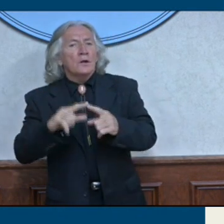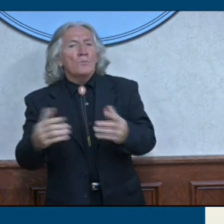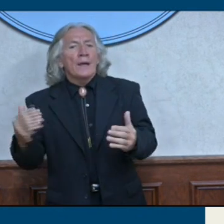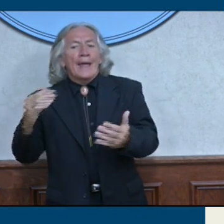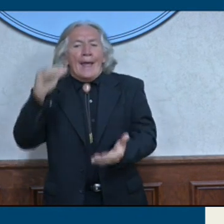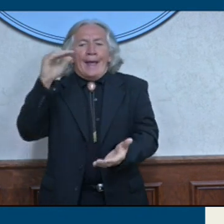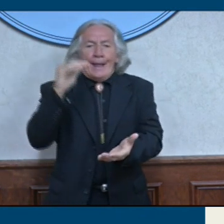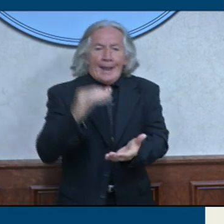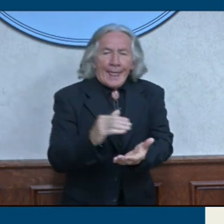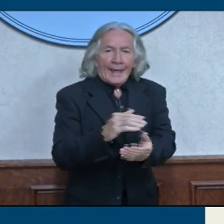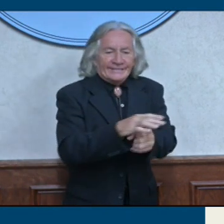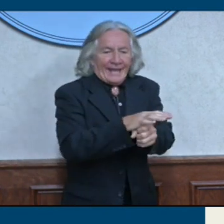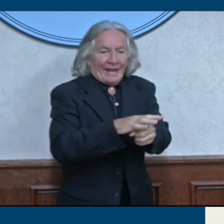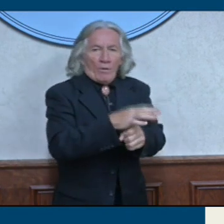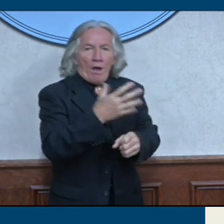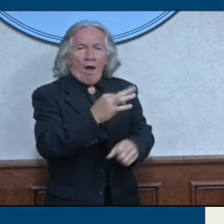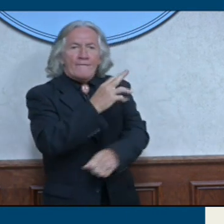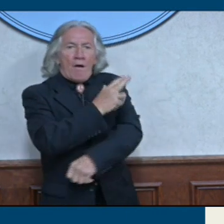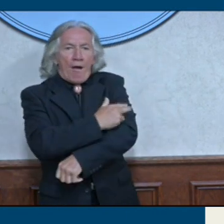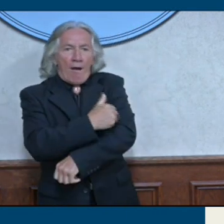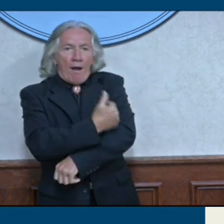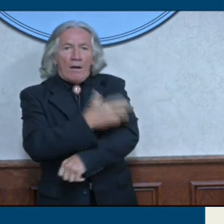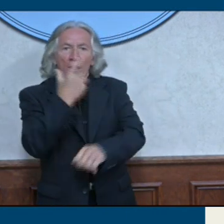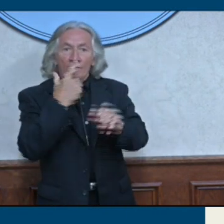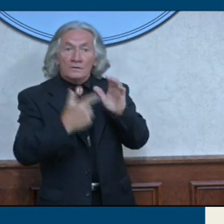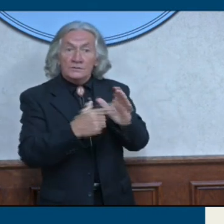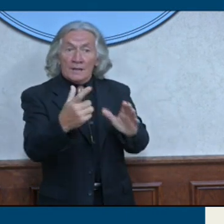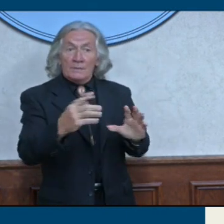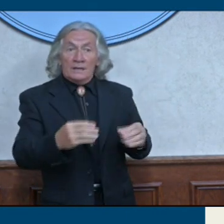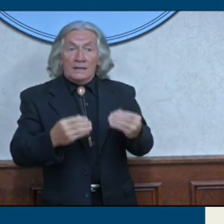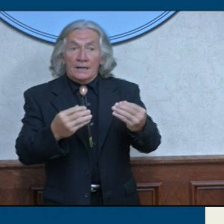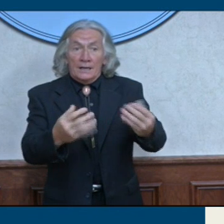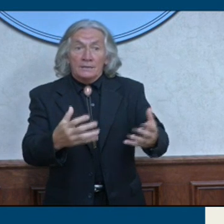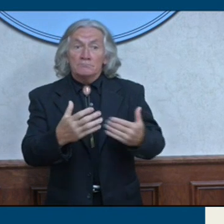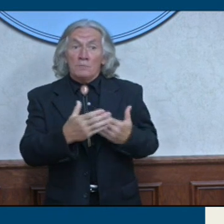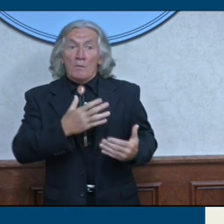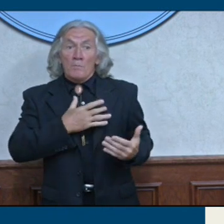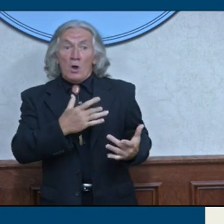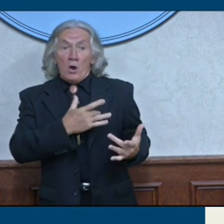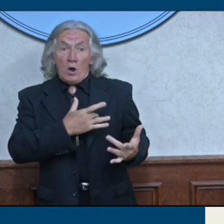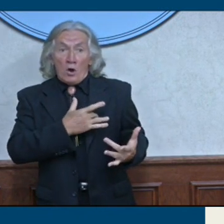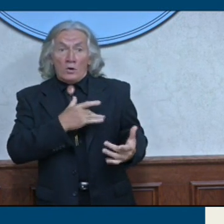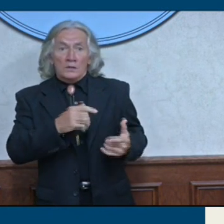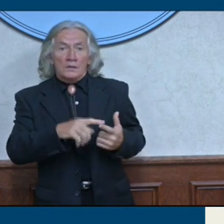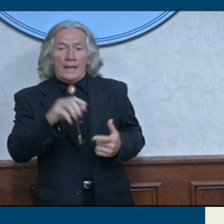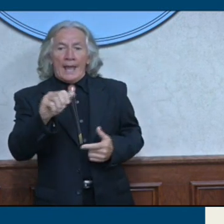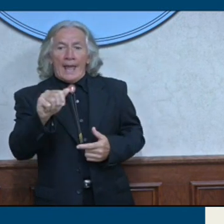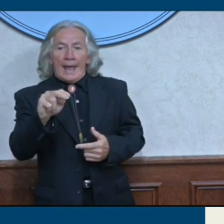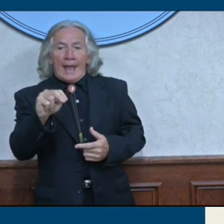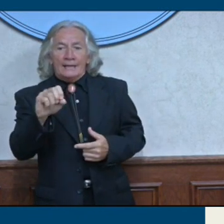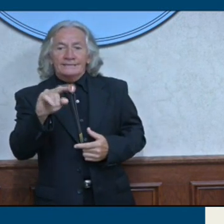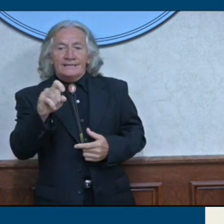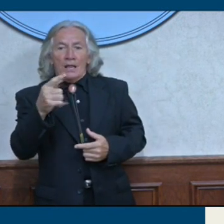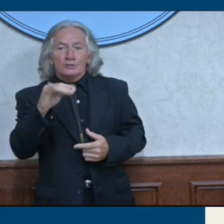BEDS IN THERE, BUT NO STAFF AND SO FORTH. THE 3RD LEVEL WOULD BE SURGING INTO LESS